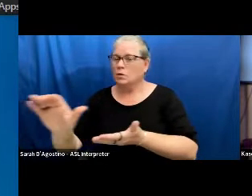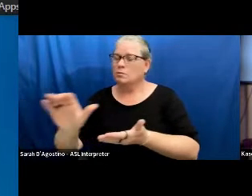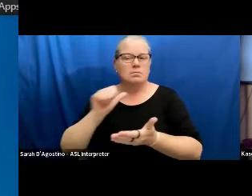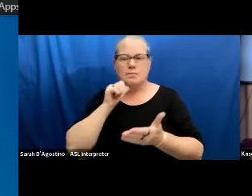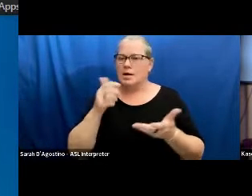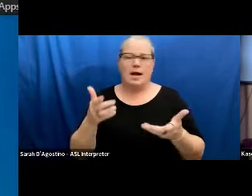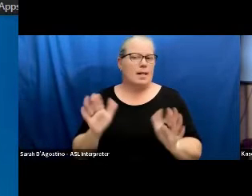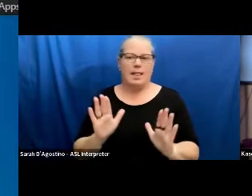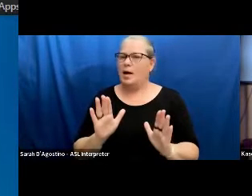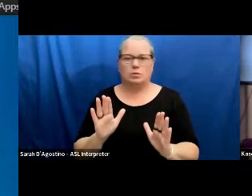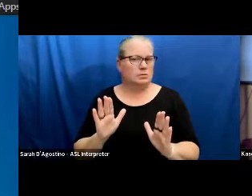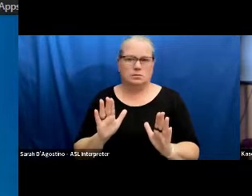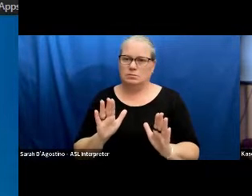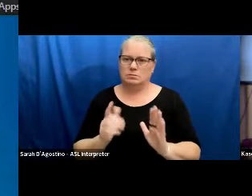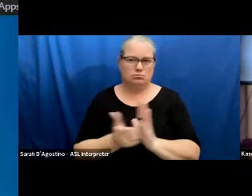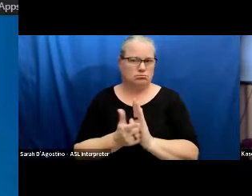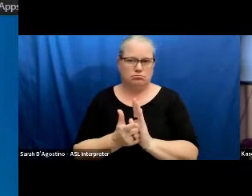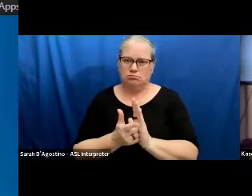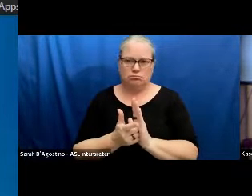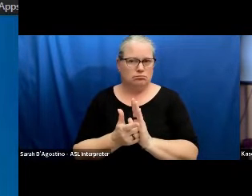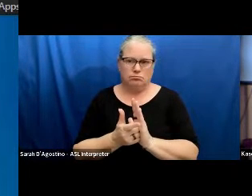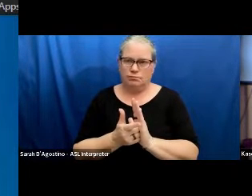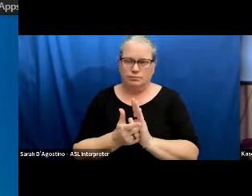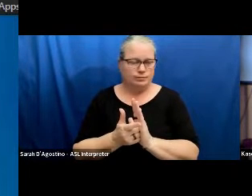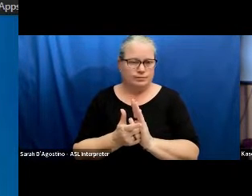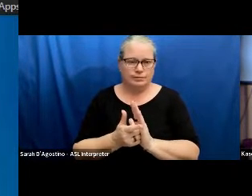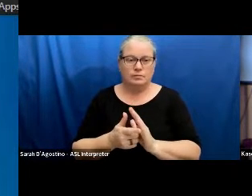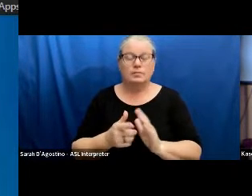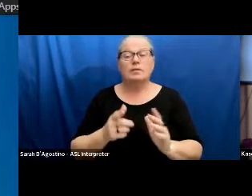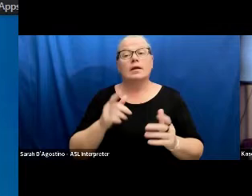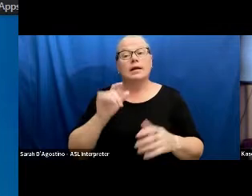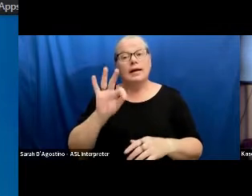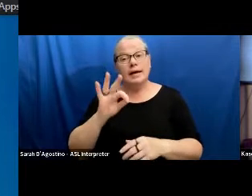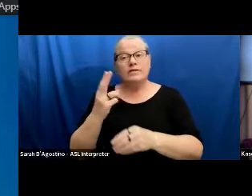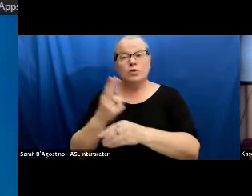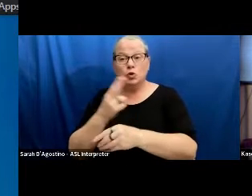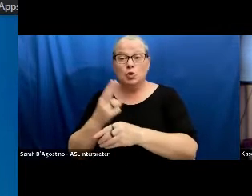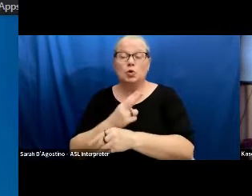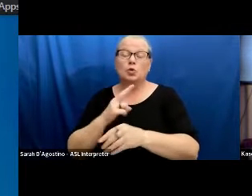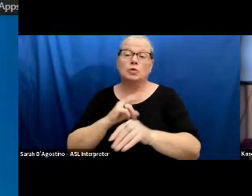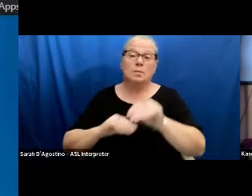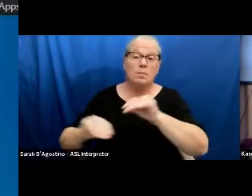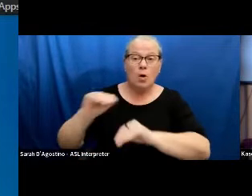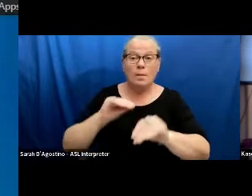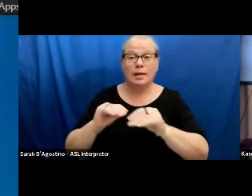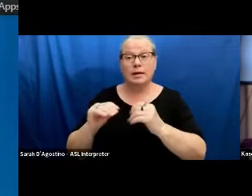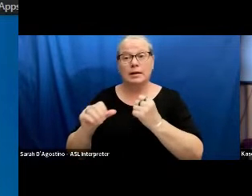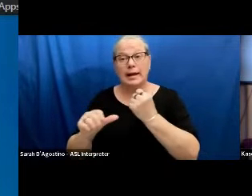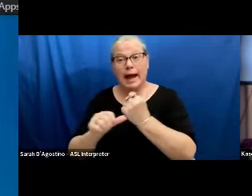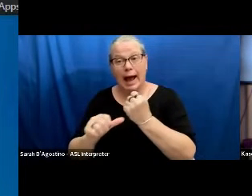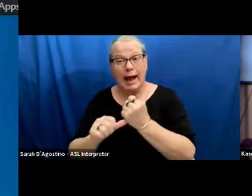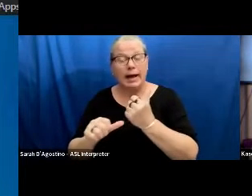permitted similarly if you use a mobility aid and you go to your polling place and are told that